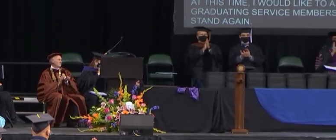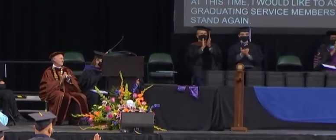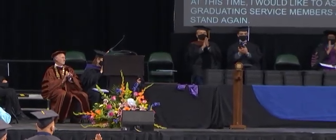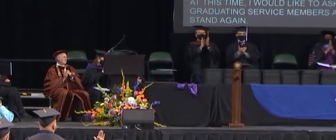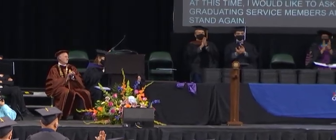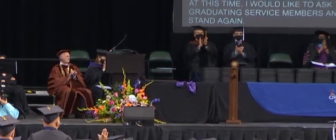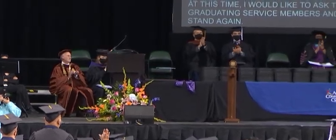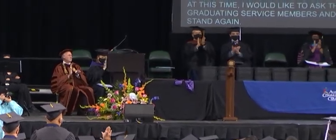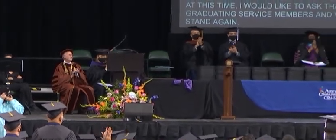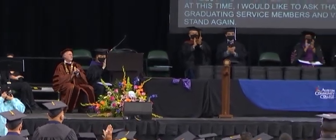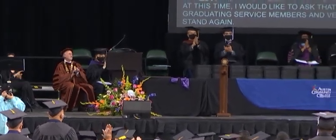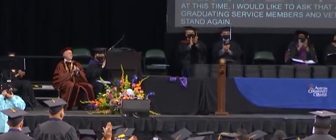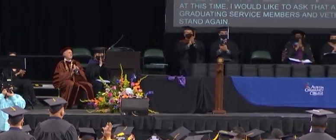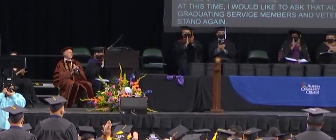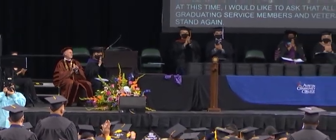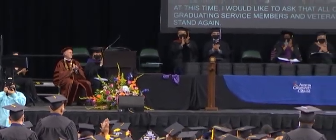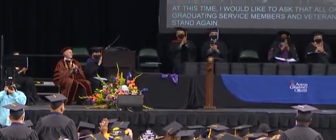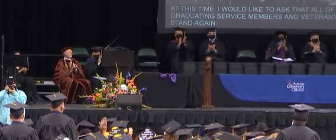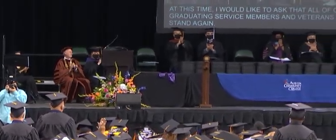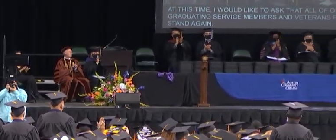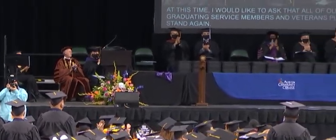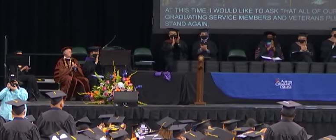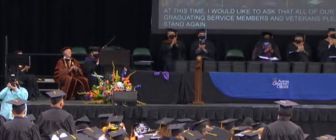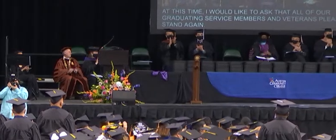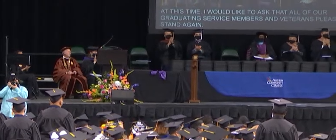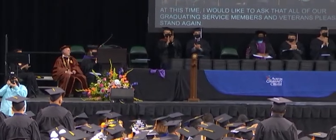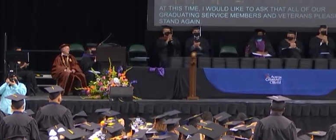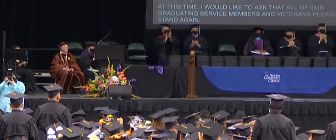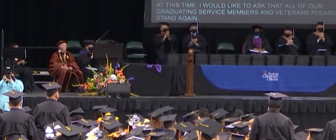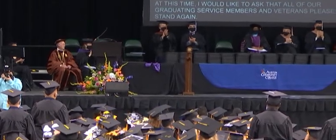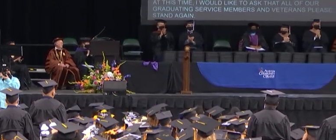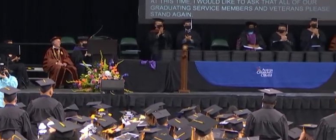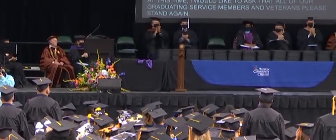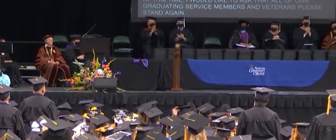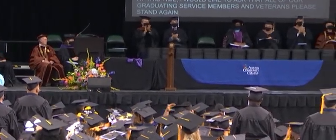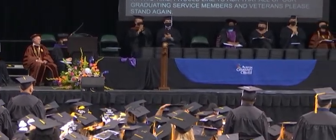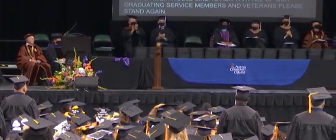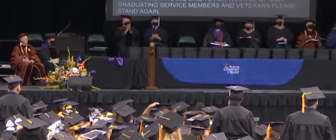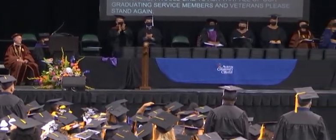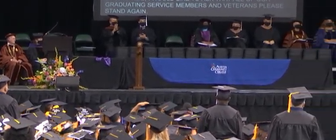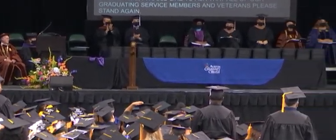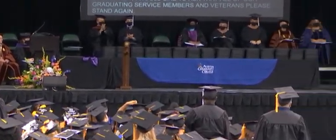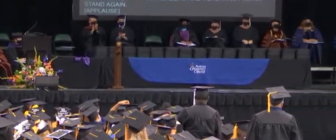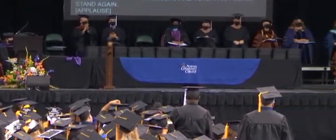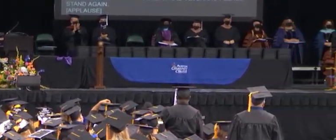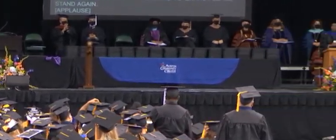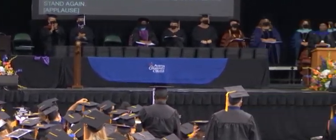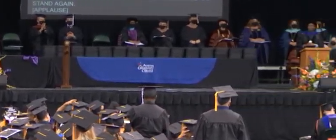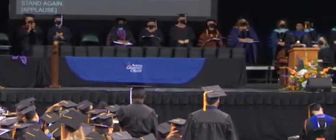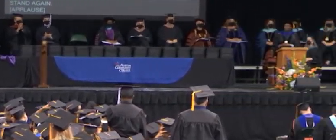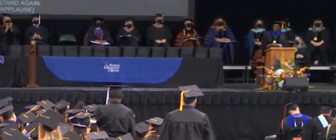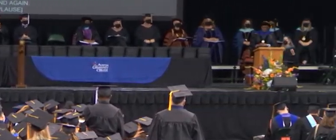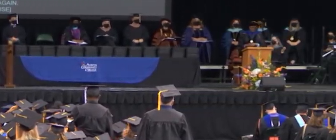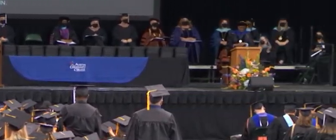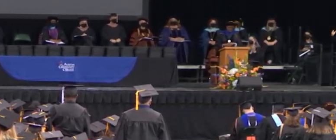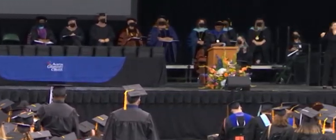I would also like to ask the family members and friends of our graduating service members and veterans to stand.